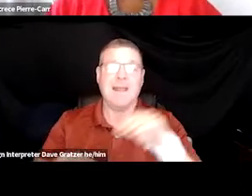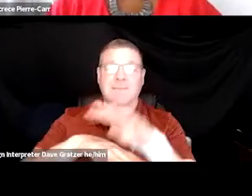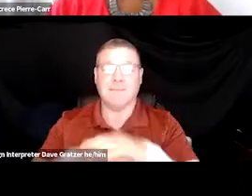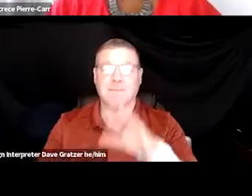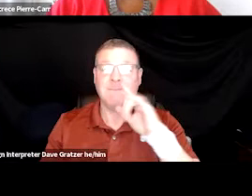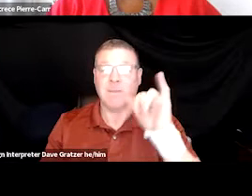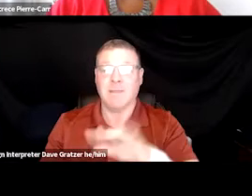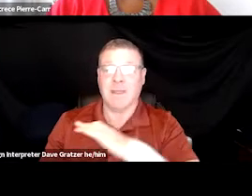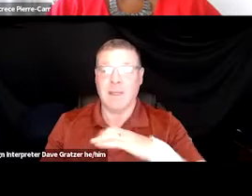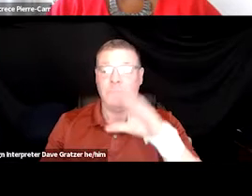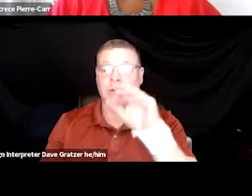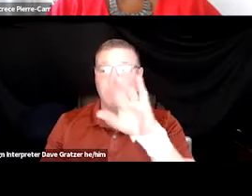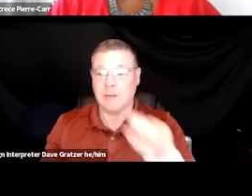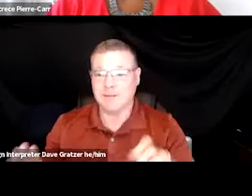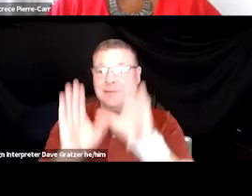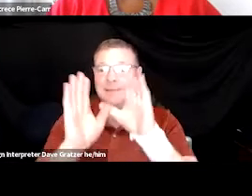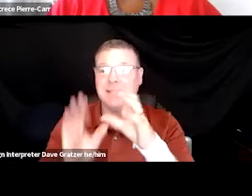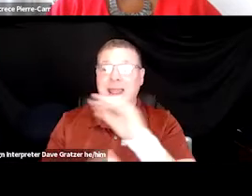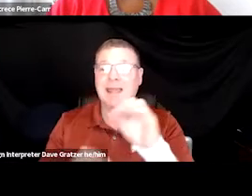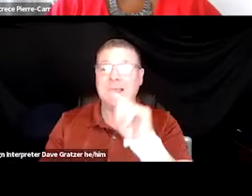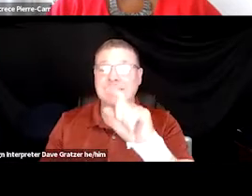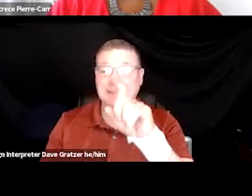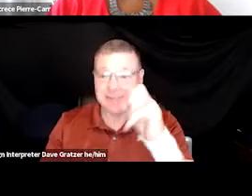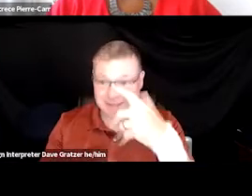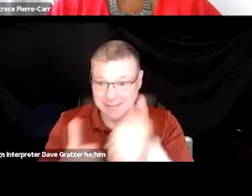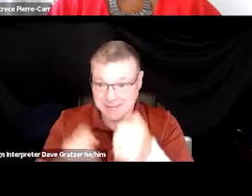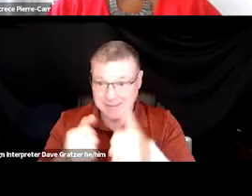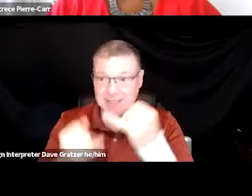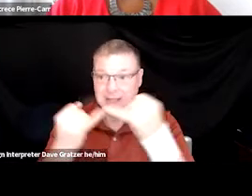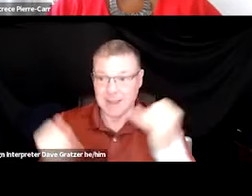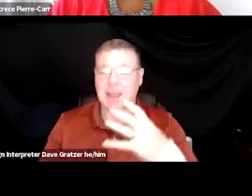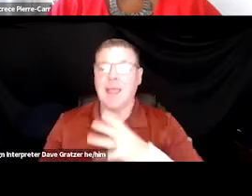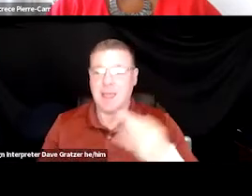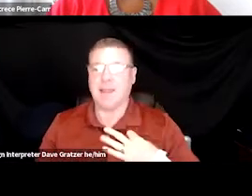for the crisis text line, and as a crisis text line volunteer.